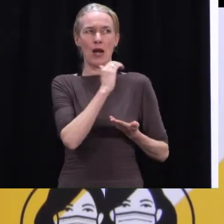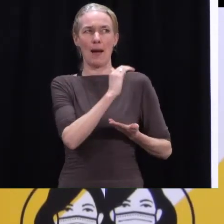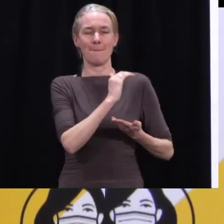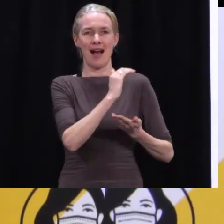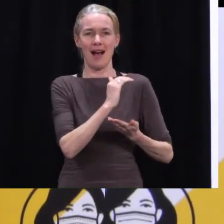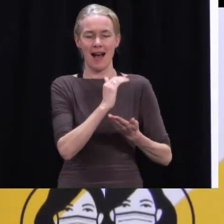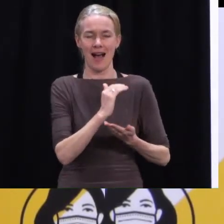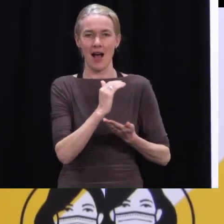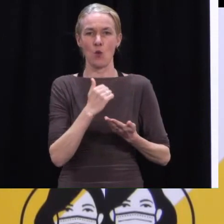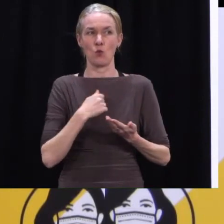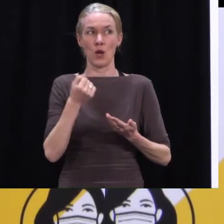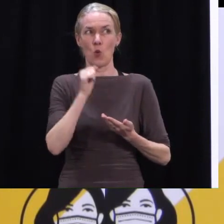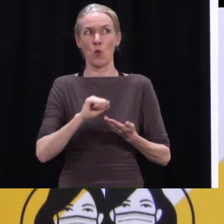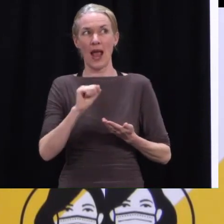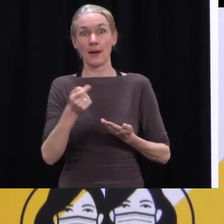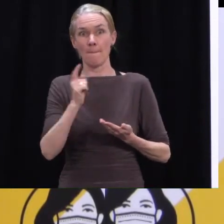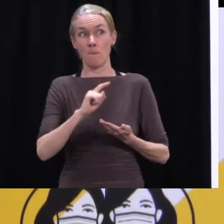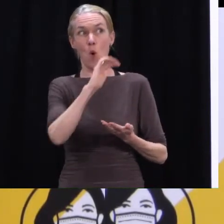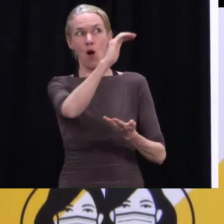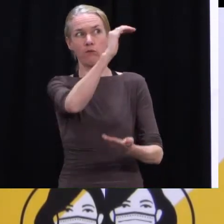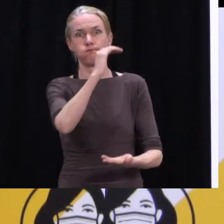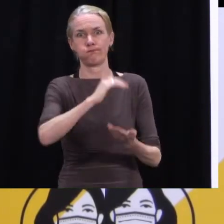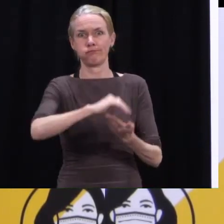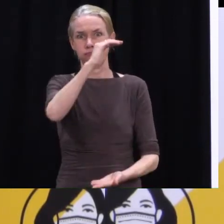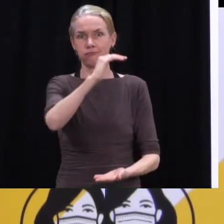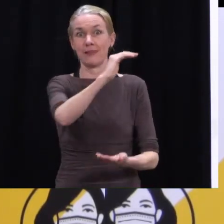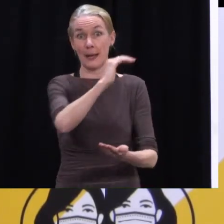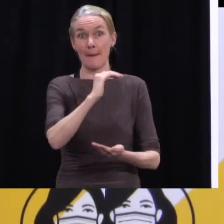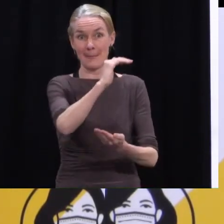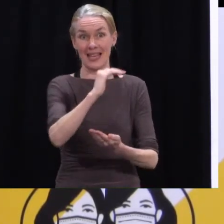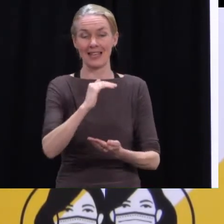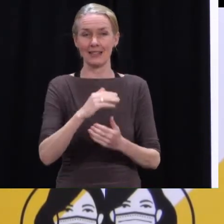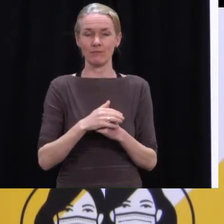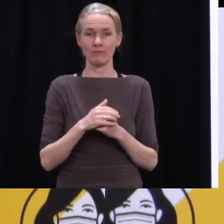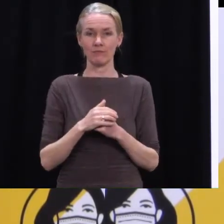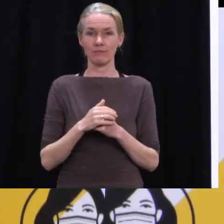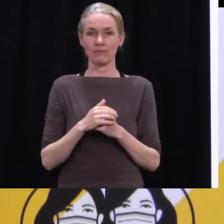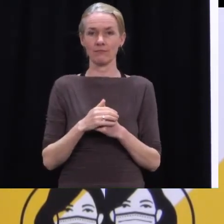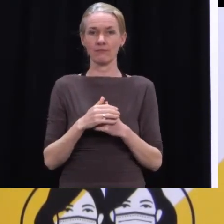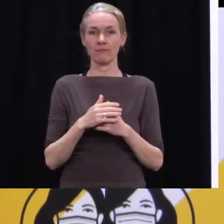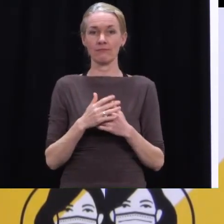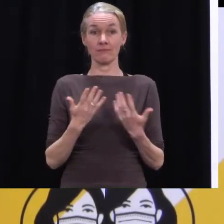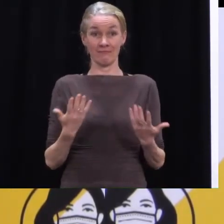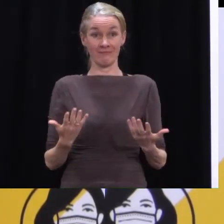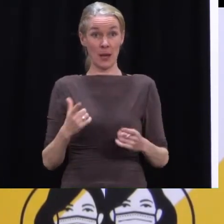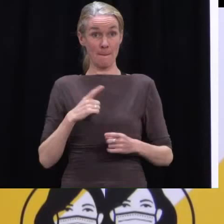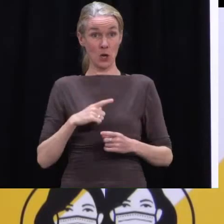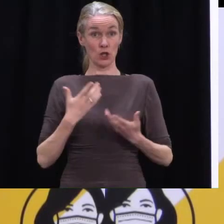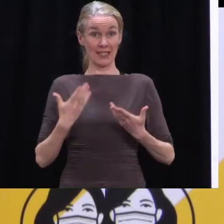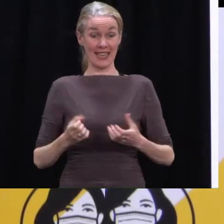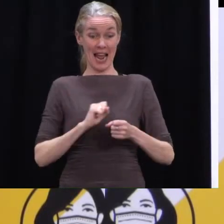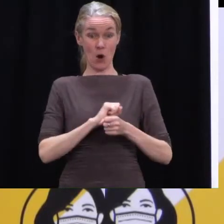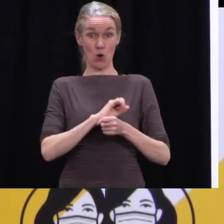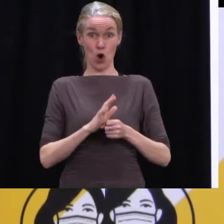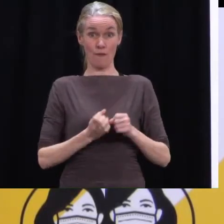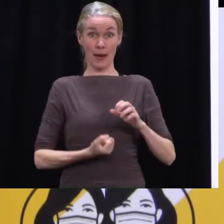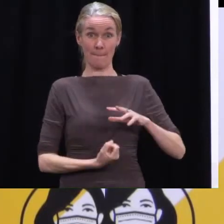start to move away from being a problem. So we're in that